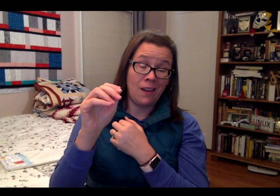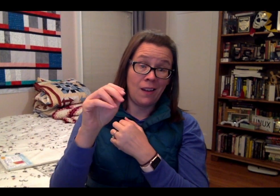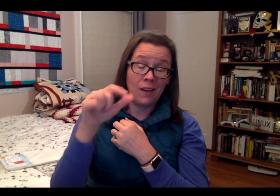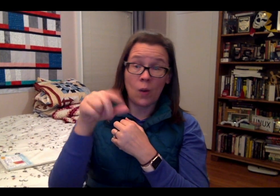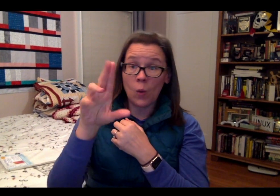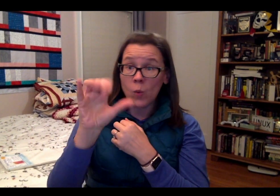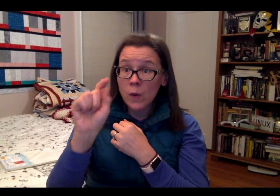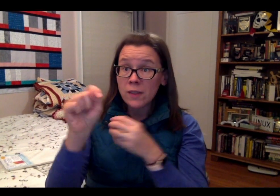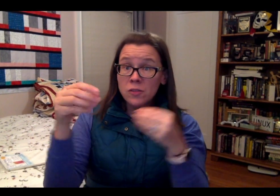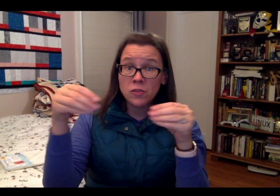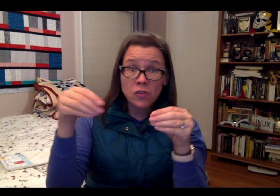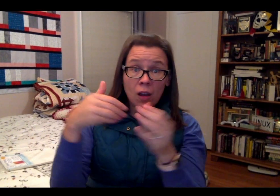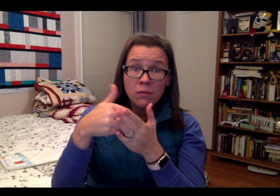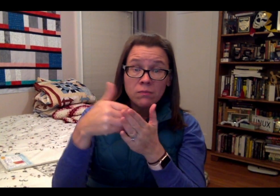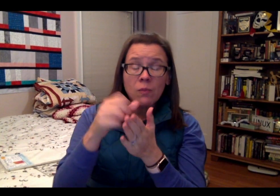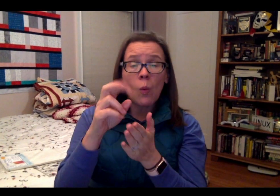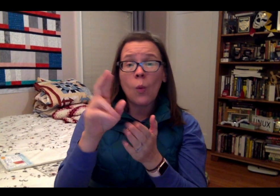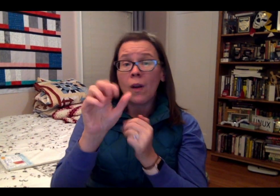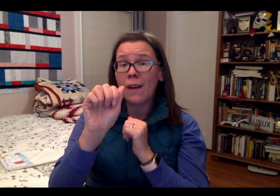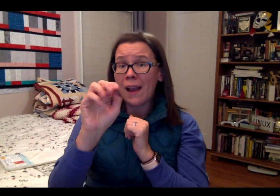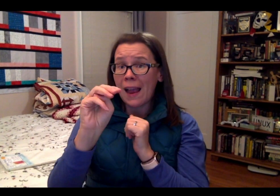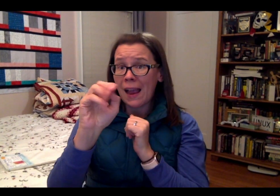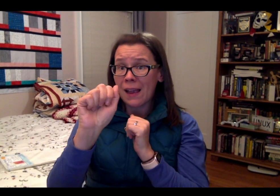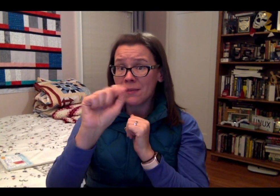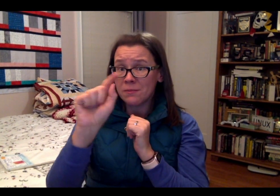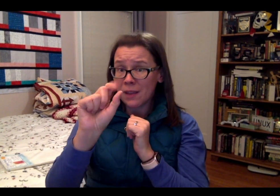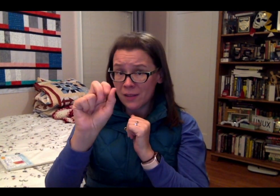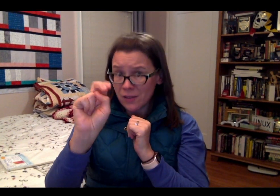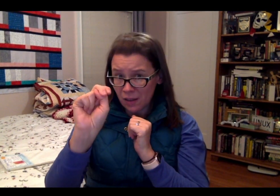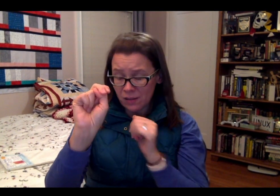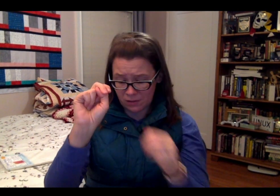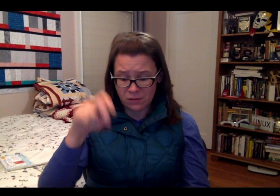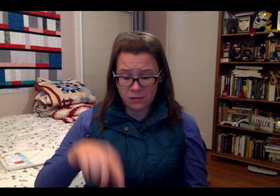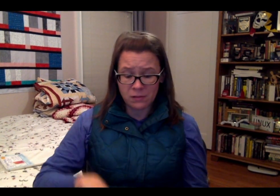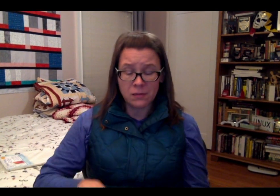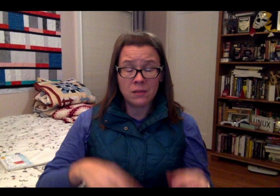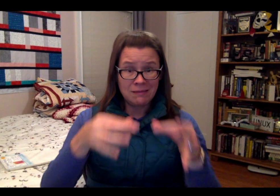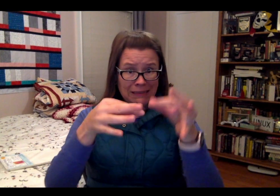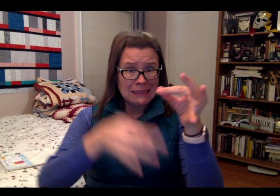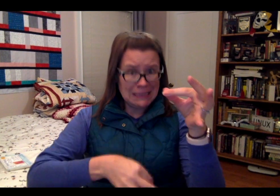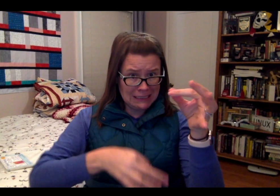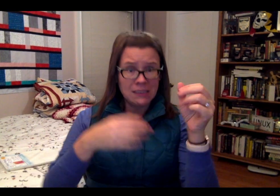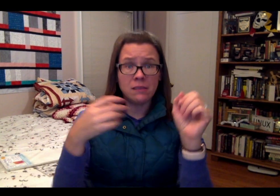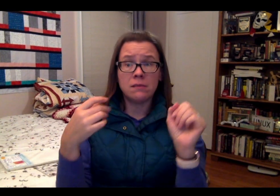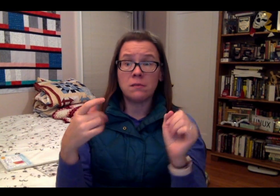Um you can buy it at the quilt store, um you can get it at Amazon.